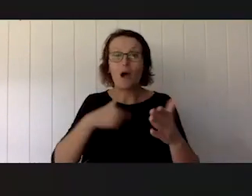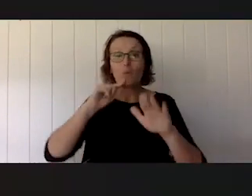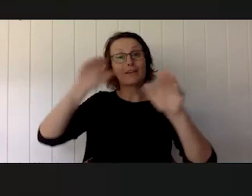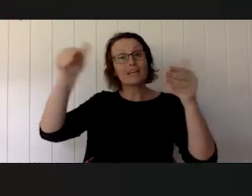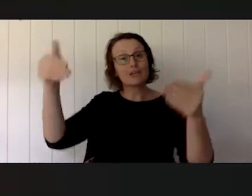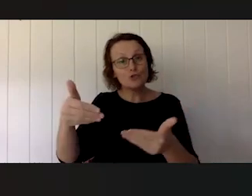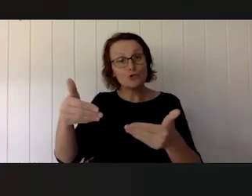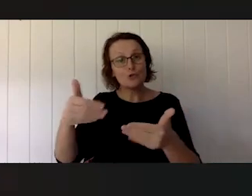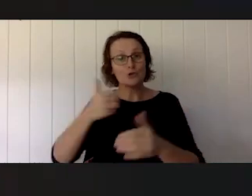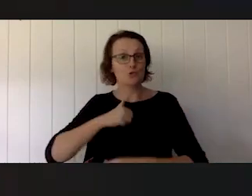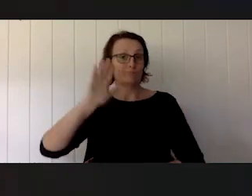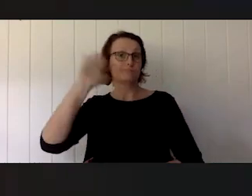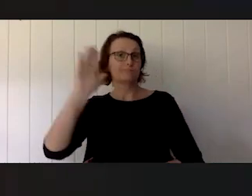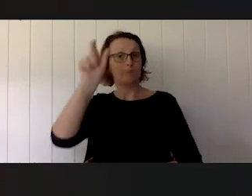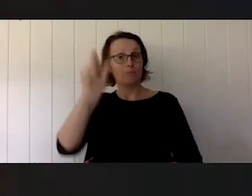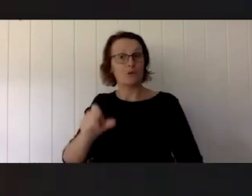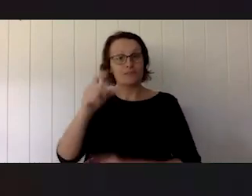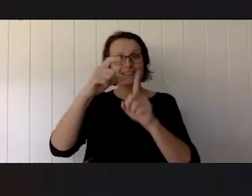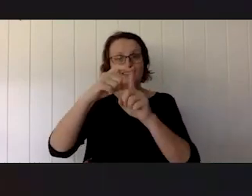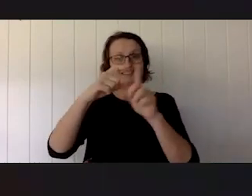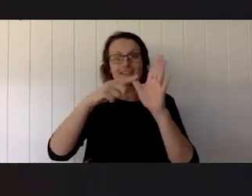introduce you to our speaker, Daniel Murray. Daniel will be guiding us